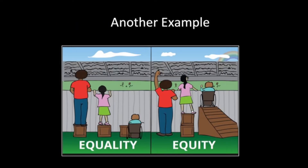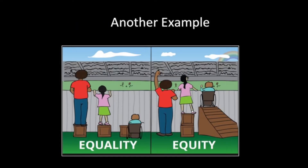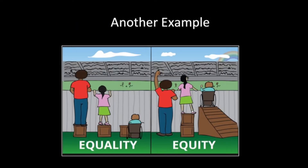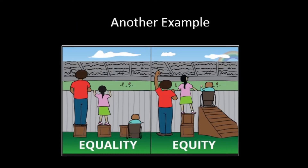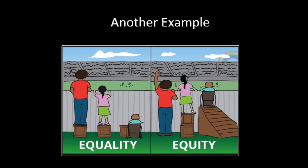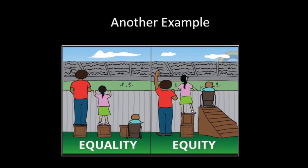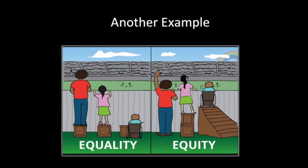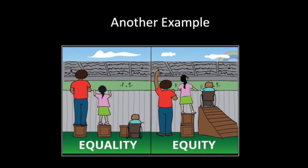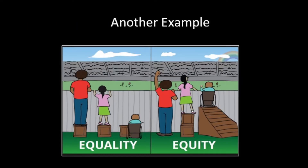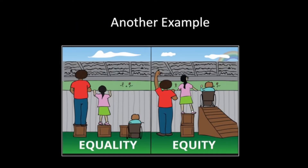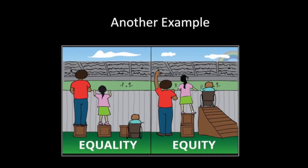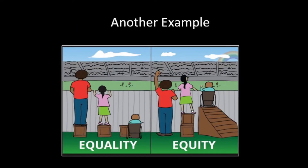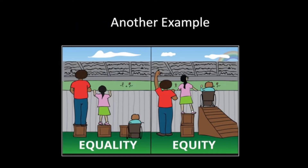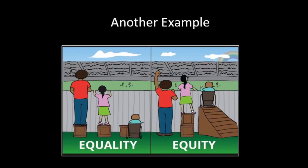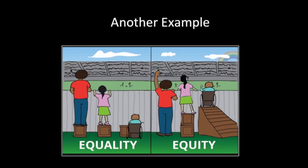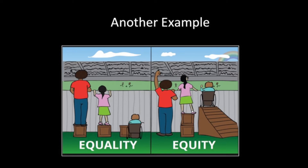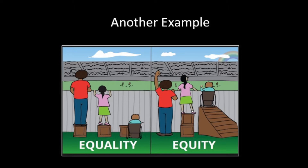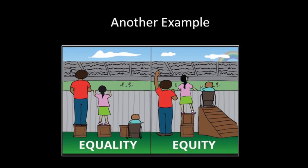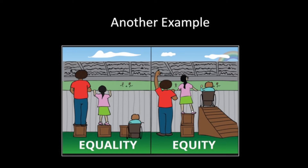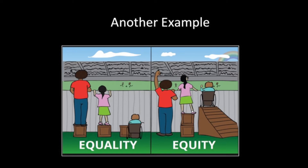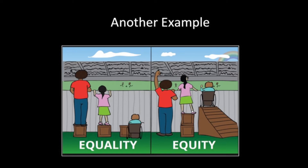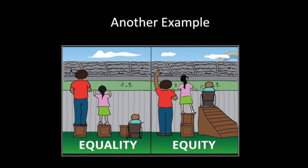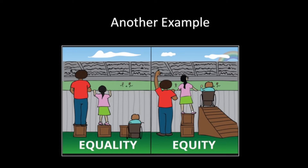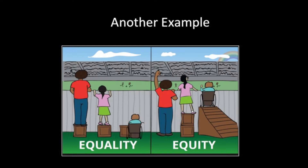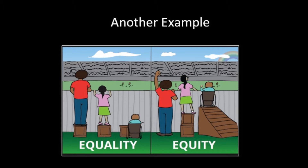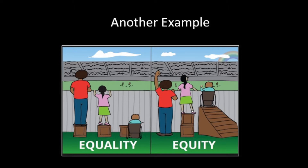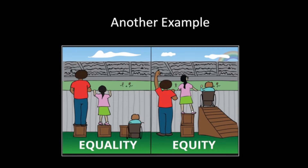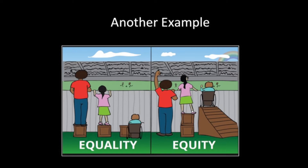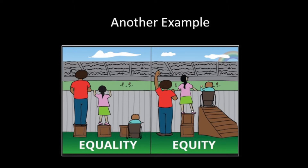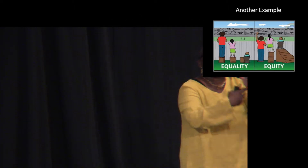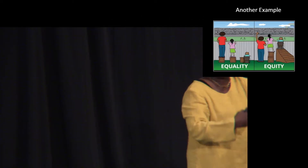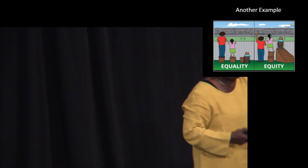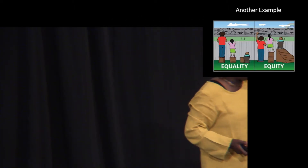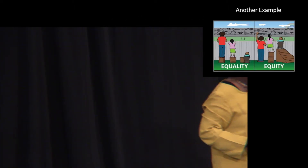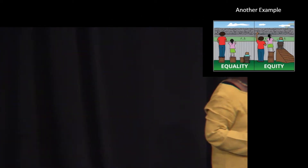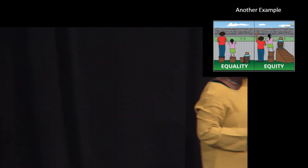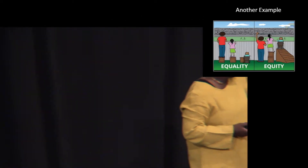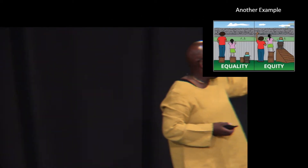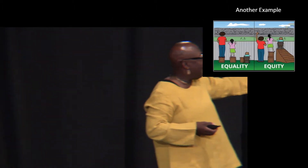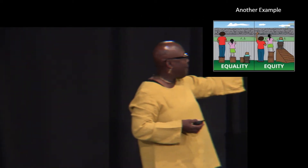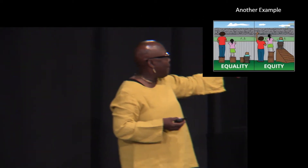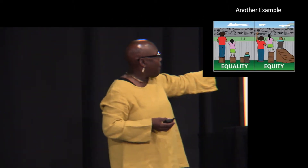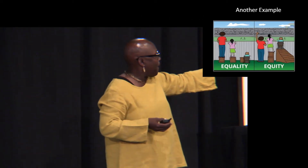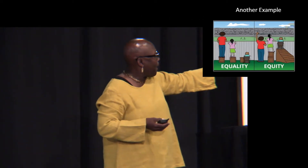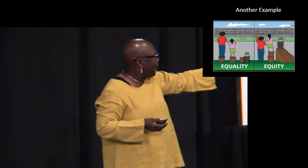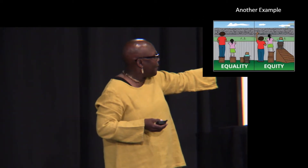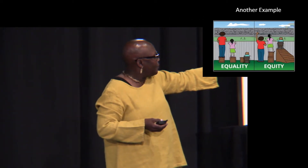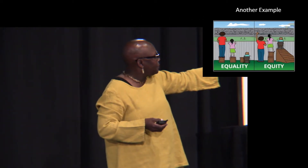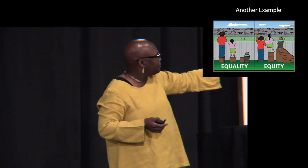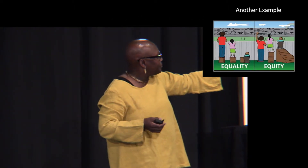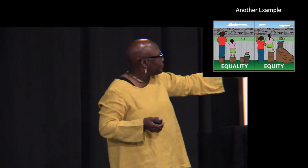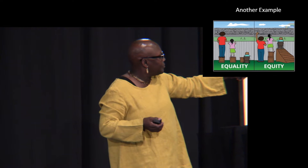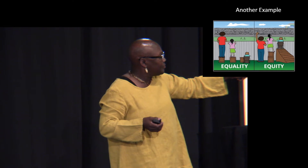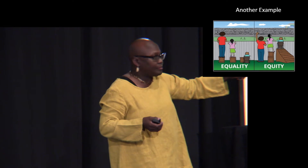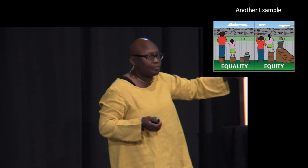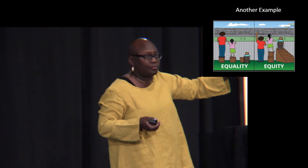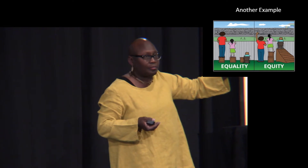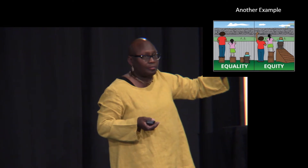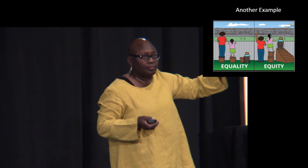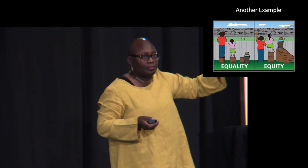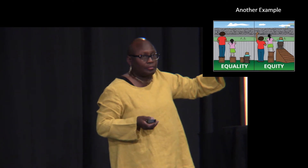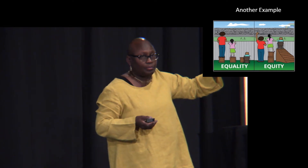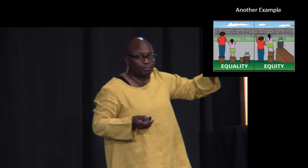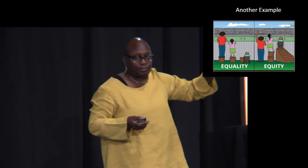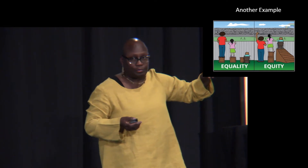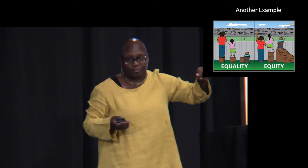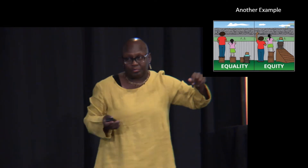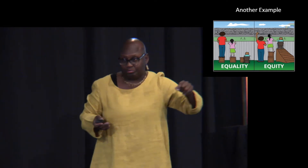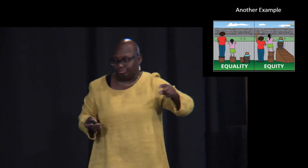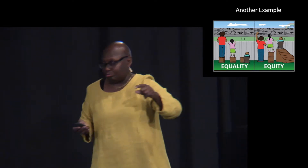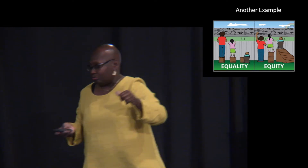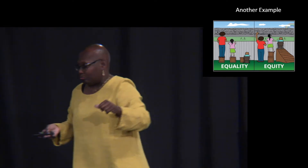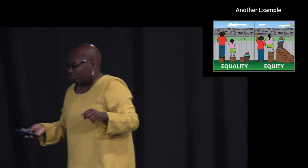Look at how we treat students. Are the phrases we, us, and assessments we choose